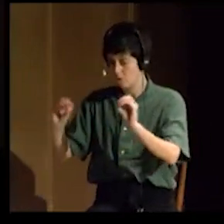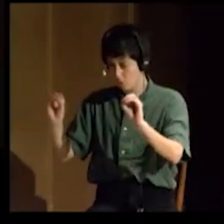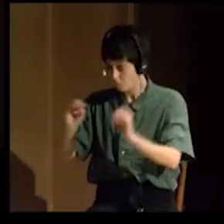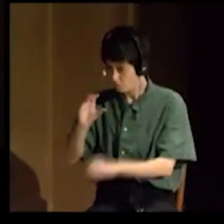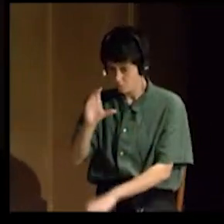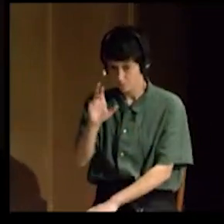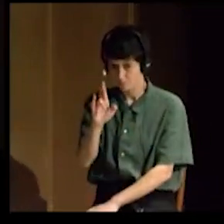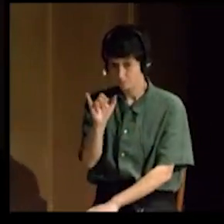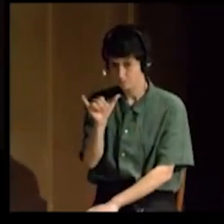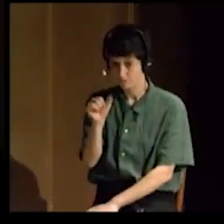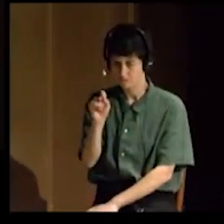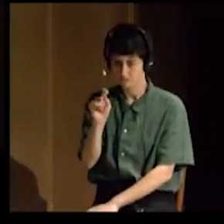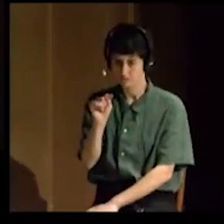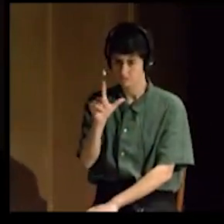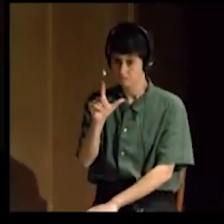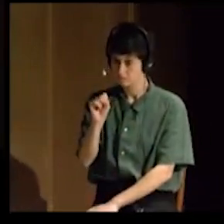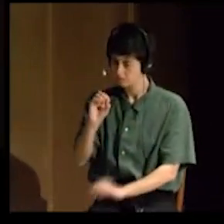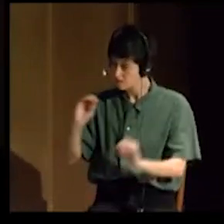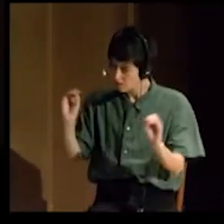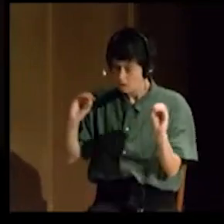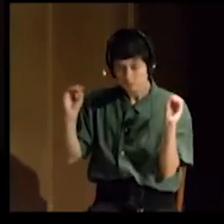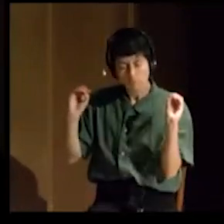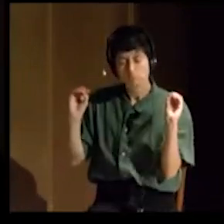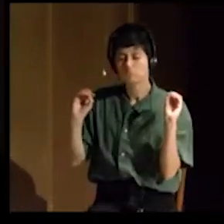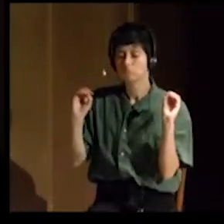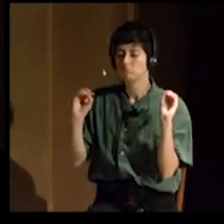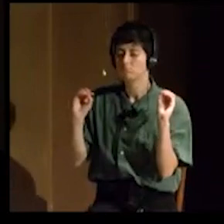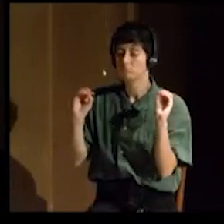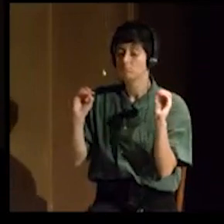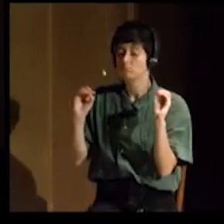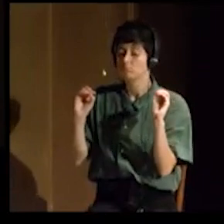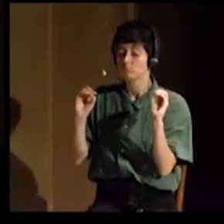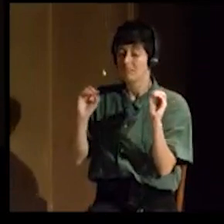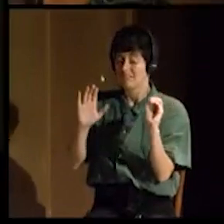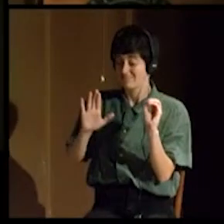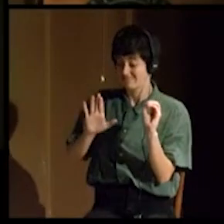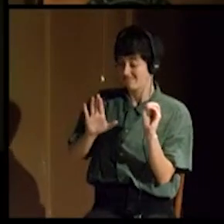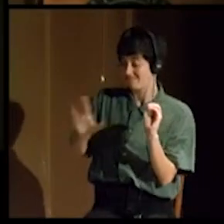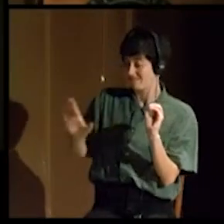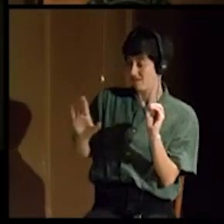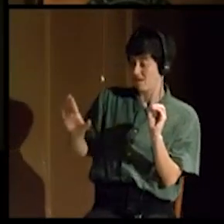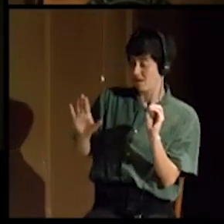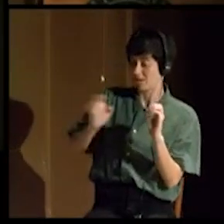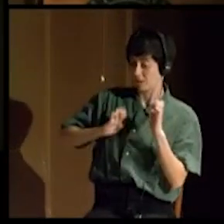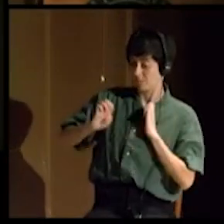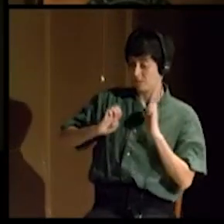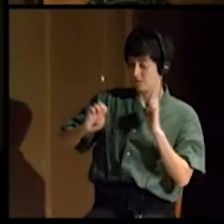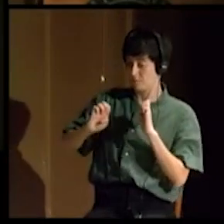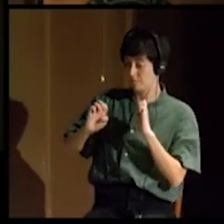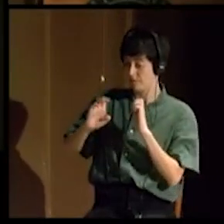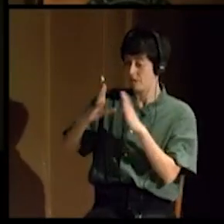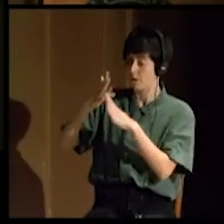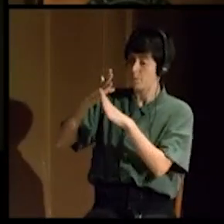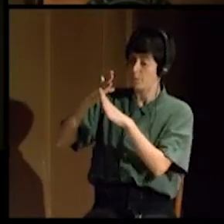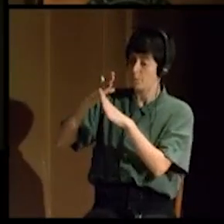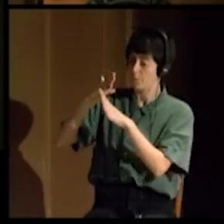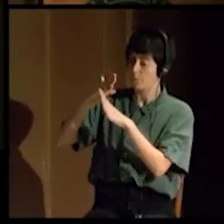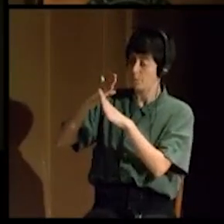And then they cooled their experiments down and they grew these absolutely gigantic crystals. So this is their run product down here.